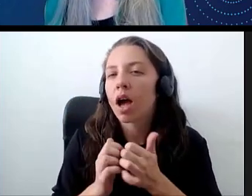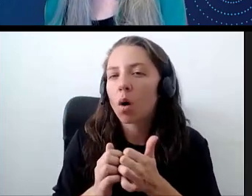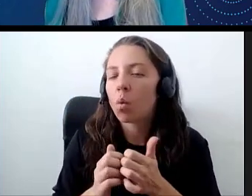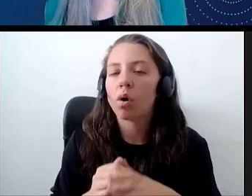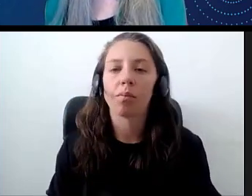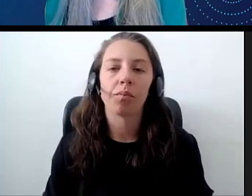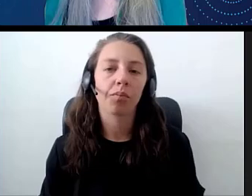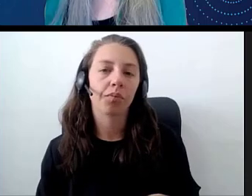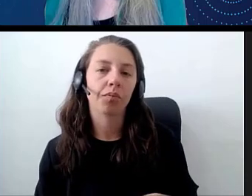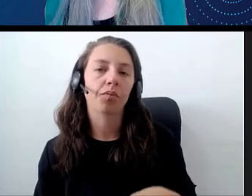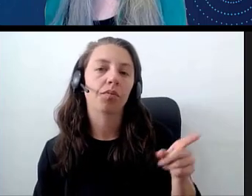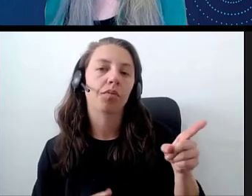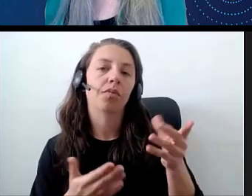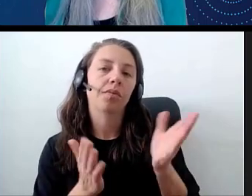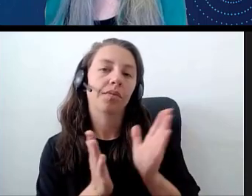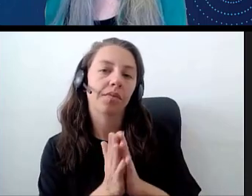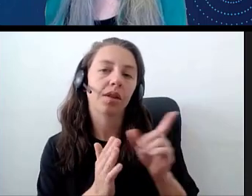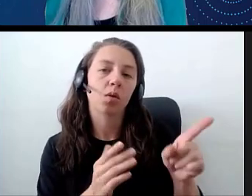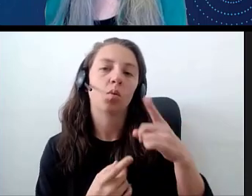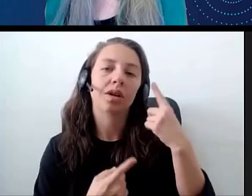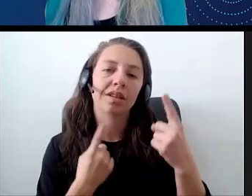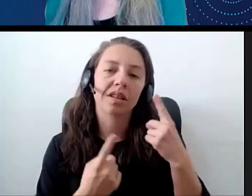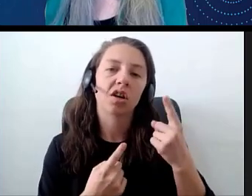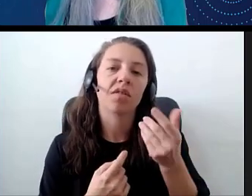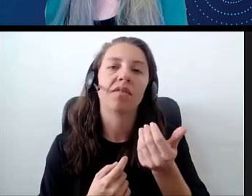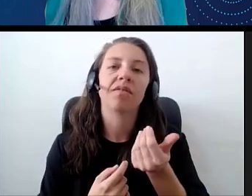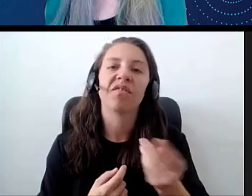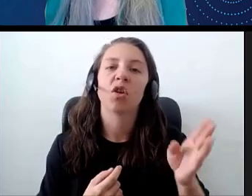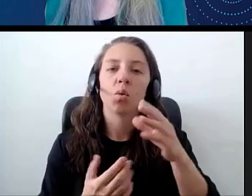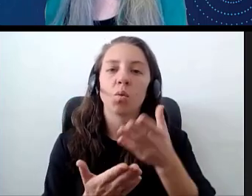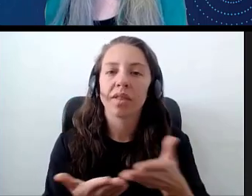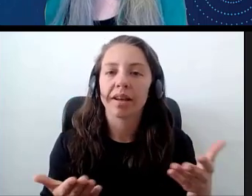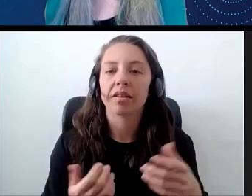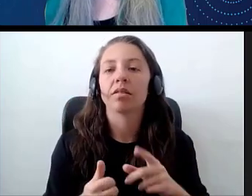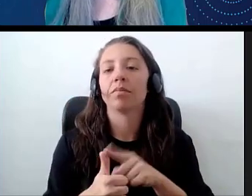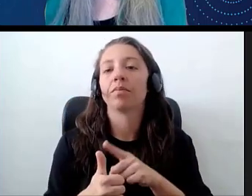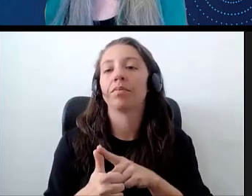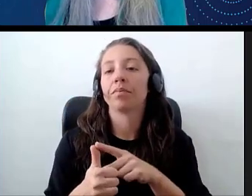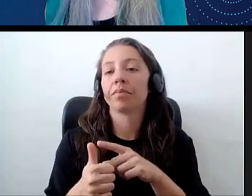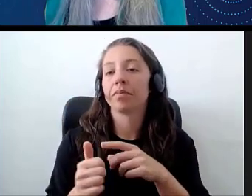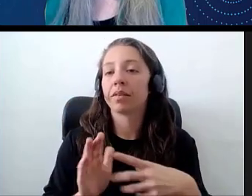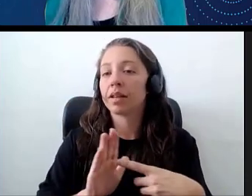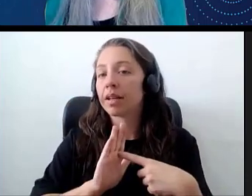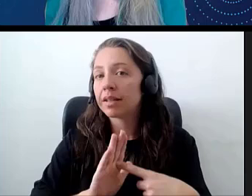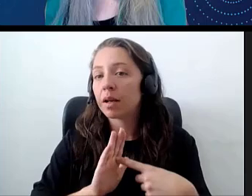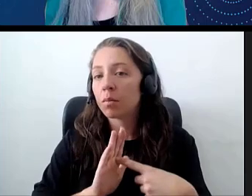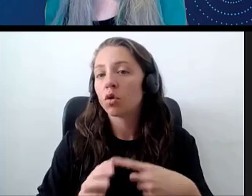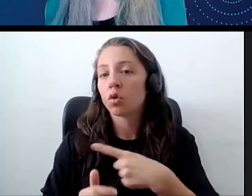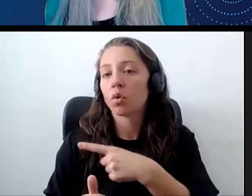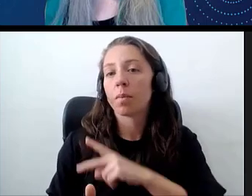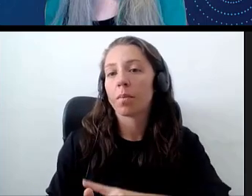to consider a few different things in their letters. You know, first to provide examples of some of the candidate's personal characteristics